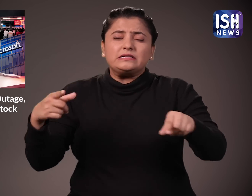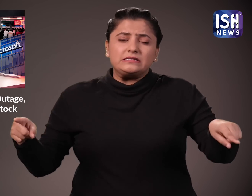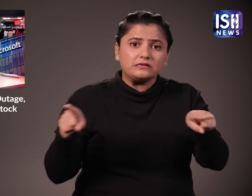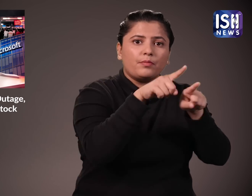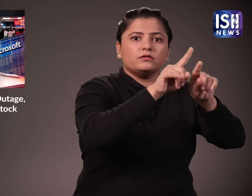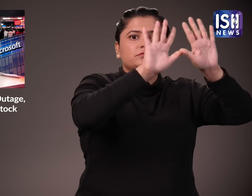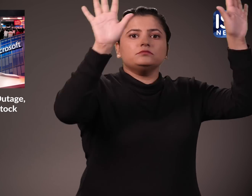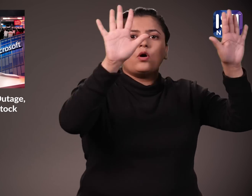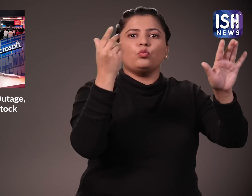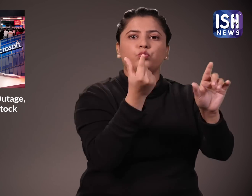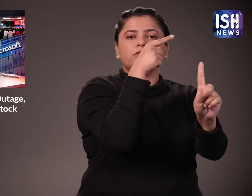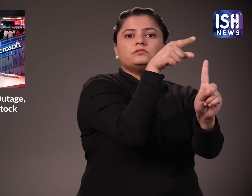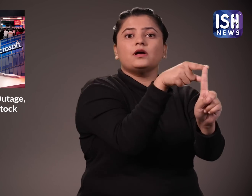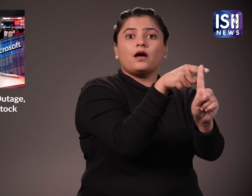Microsoft also provides 'Cloud' storage